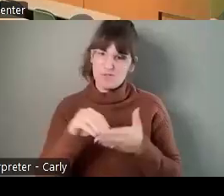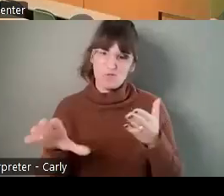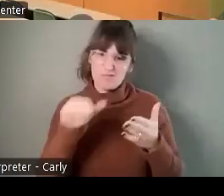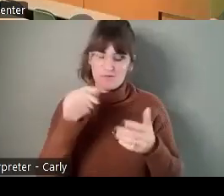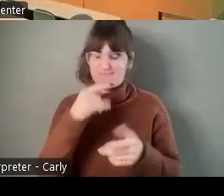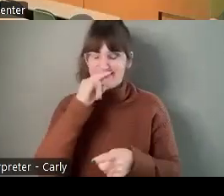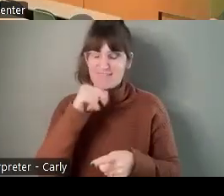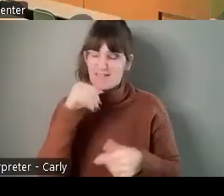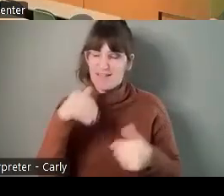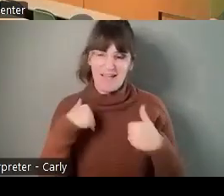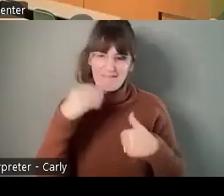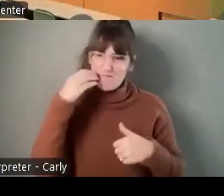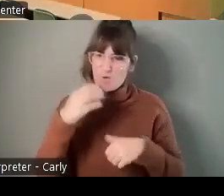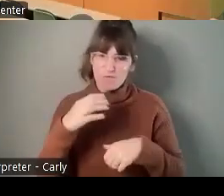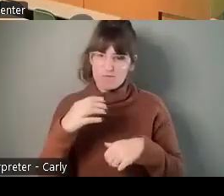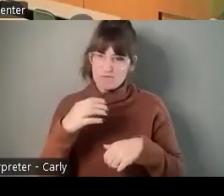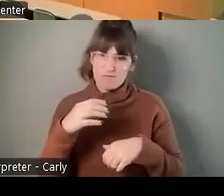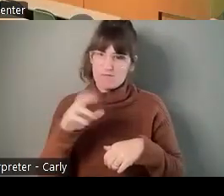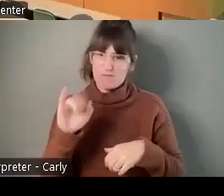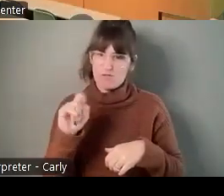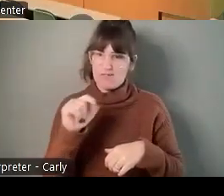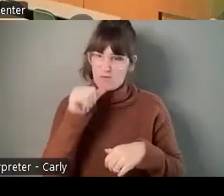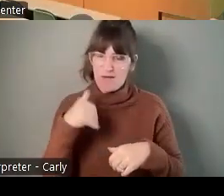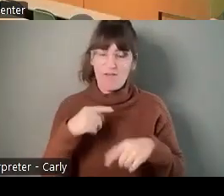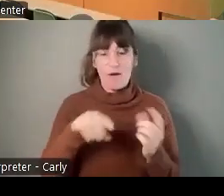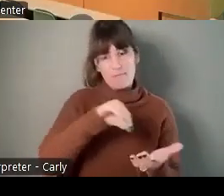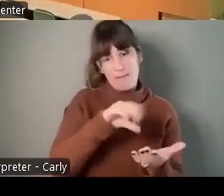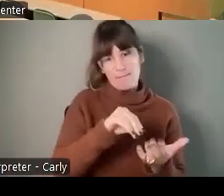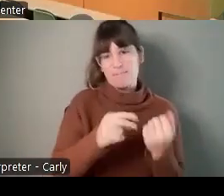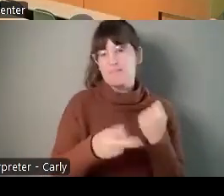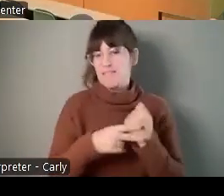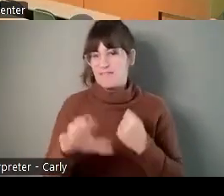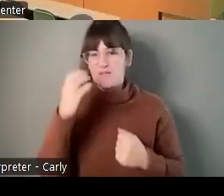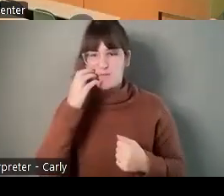it and save it in their phone. Um, because it does lose something without the visuals. You kind of